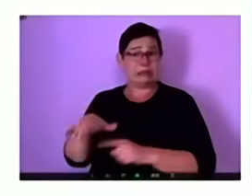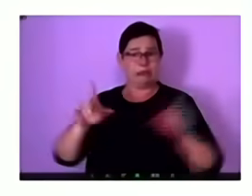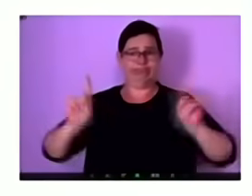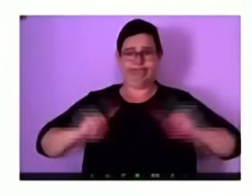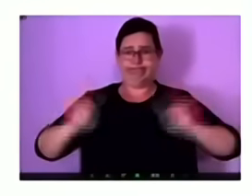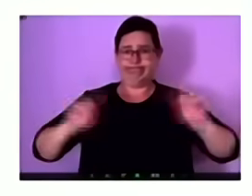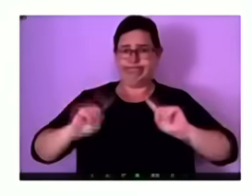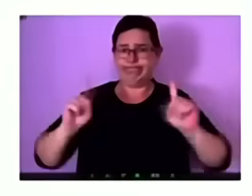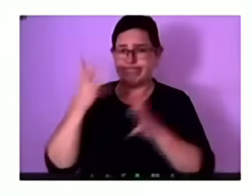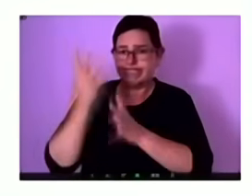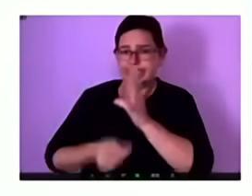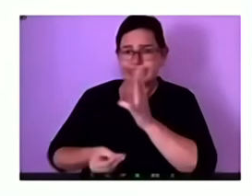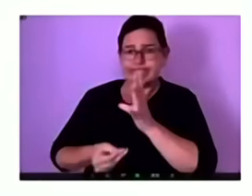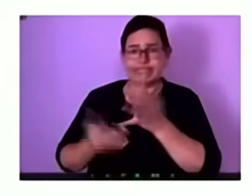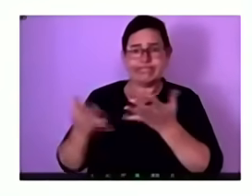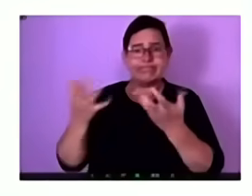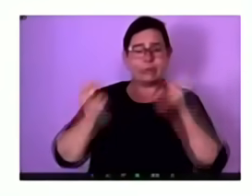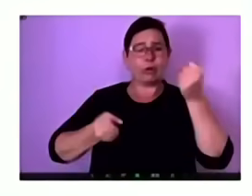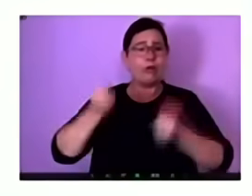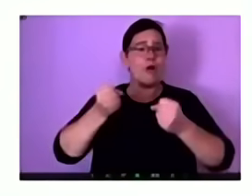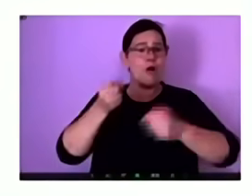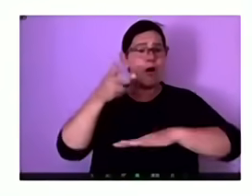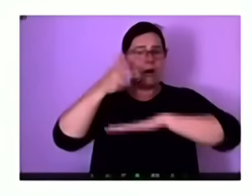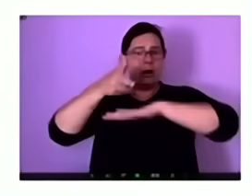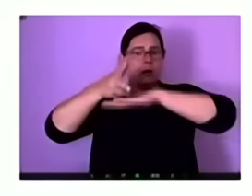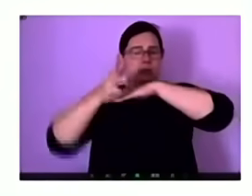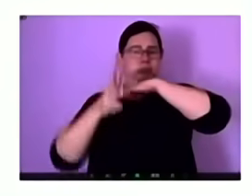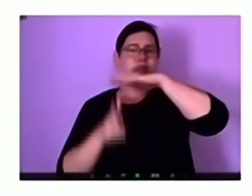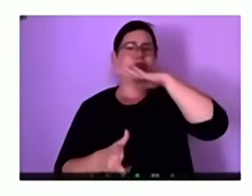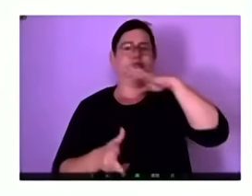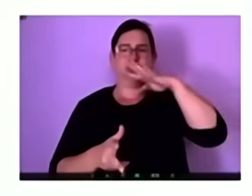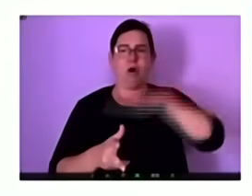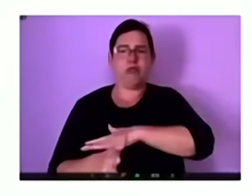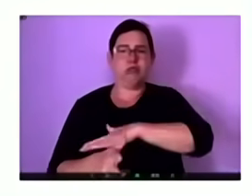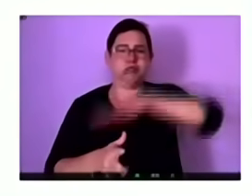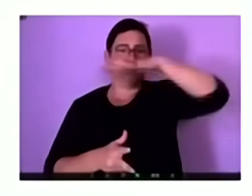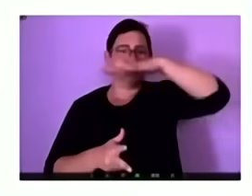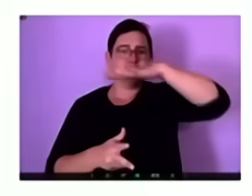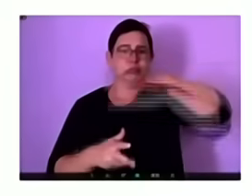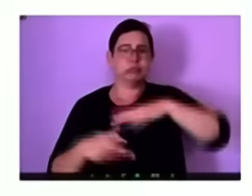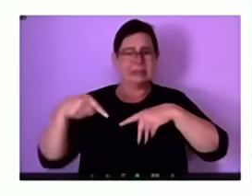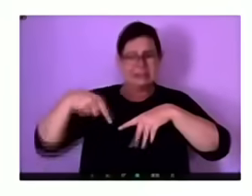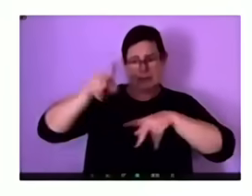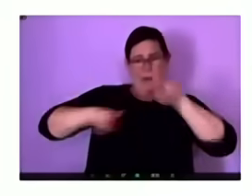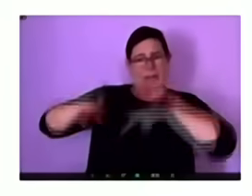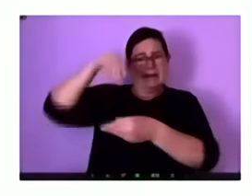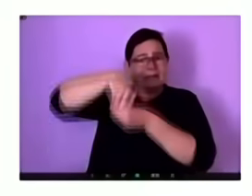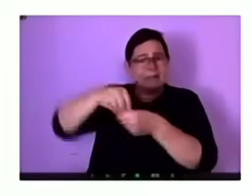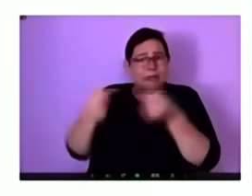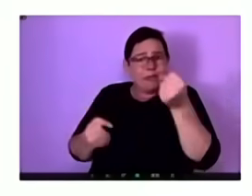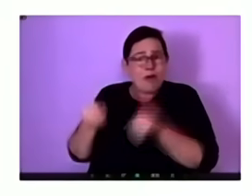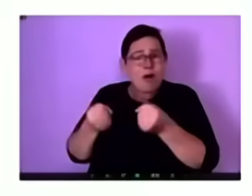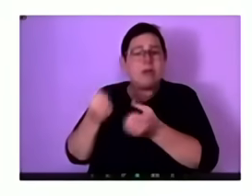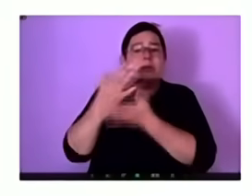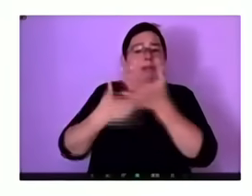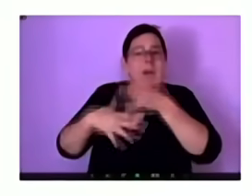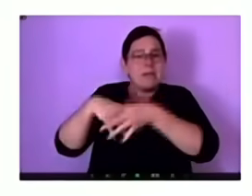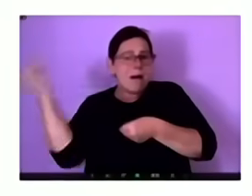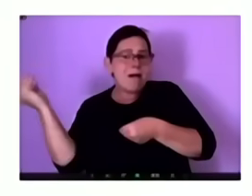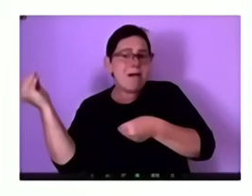AND ANOTHER MAN ARE UNACCOUNTED FOR AFTER THE VEHICLE THAT THEY WERE TRAVELLING IN WAS SUBMERGED. TWO OF THE FOUR PEOPLE IN THE